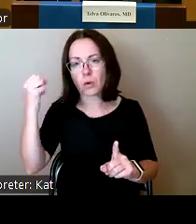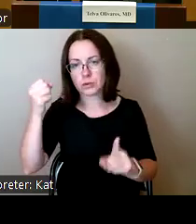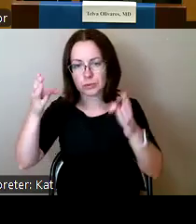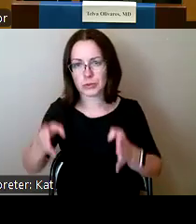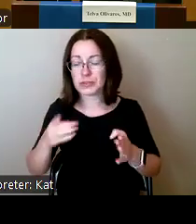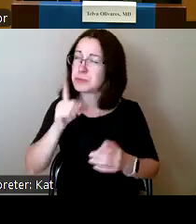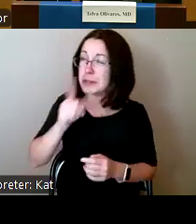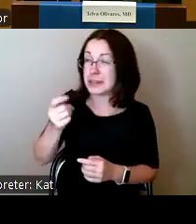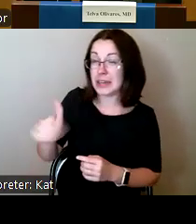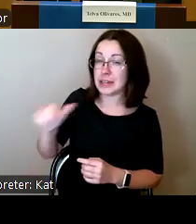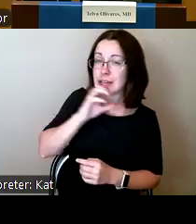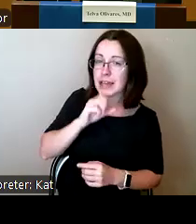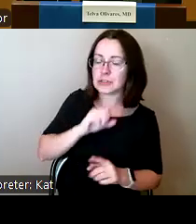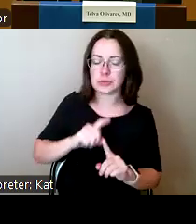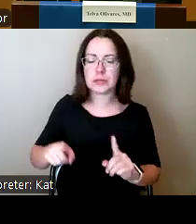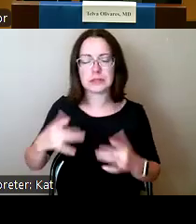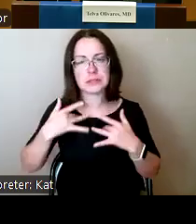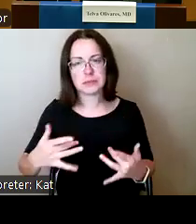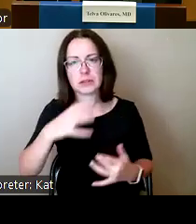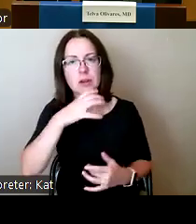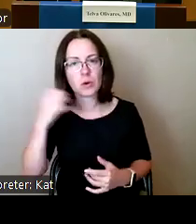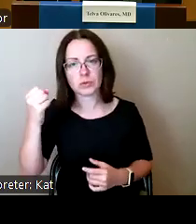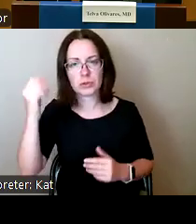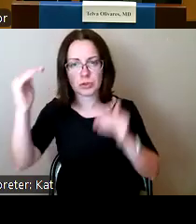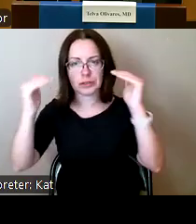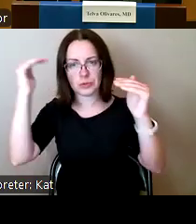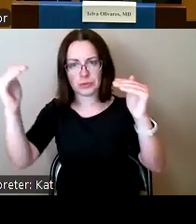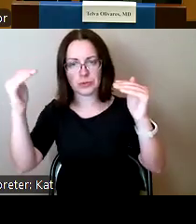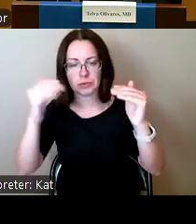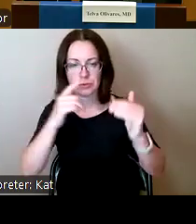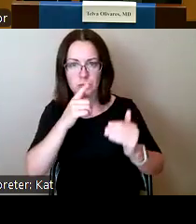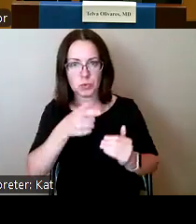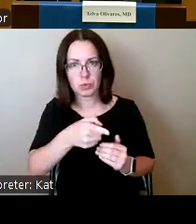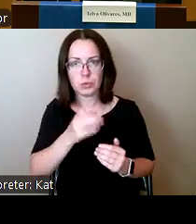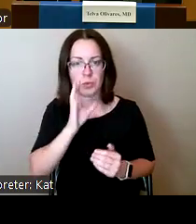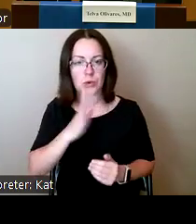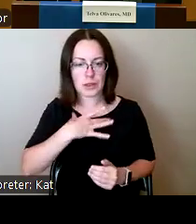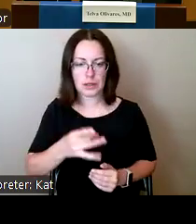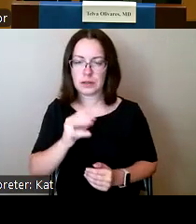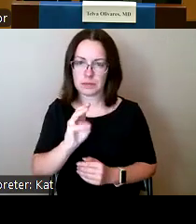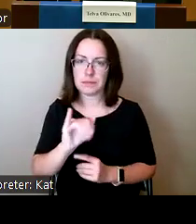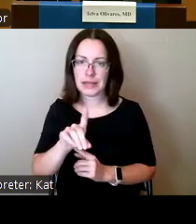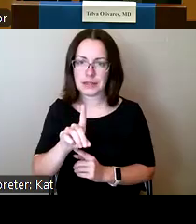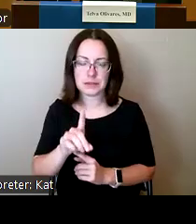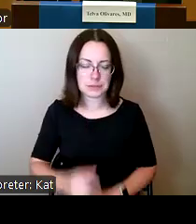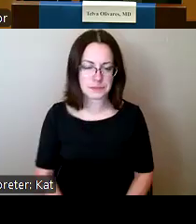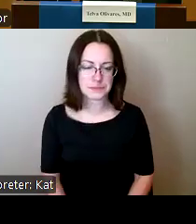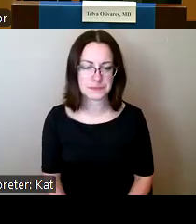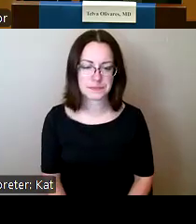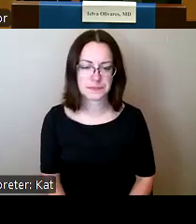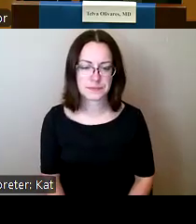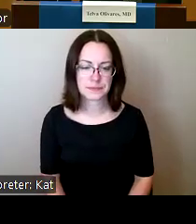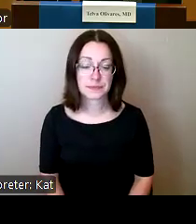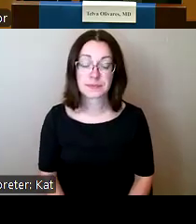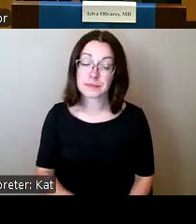but in an older person who is uh uh seeking that aid in dying. Um and the reality is while we know